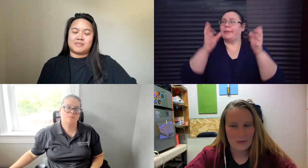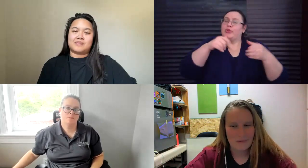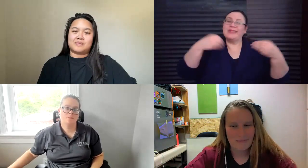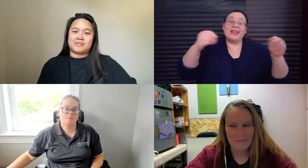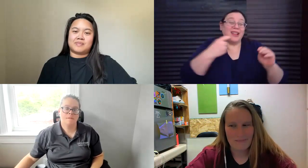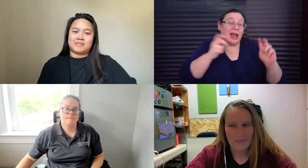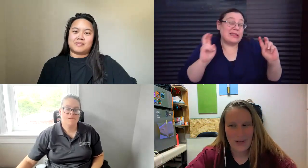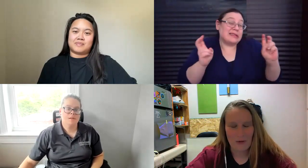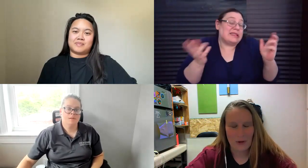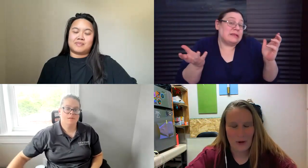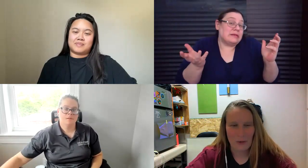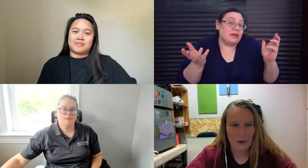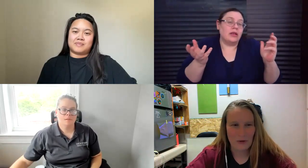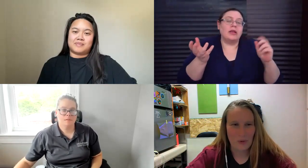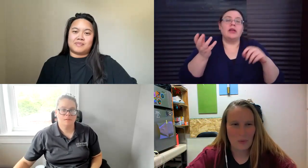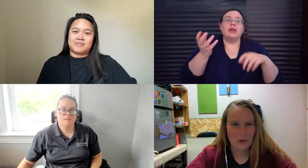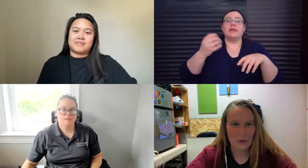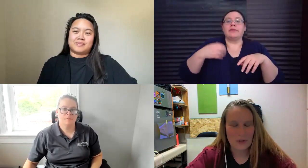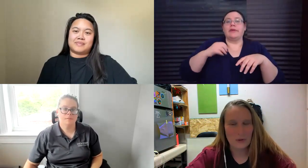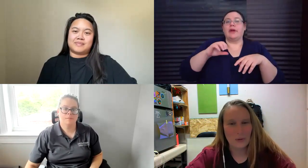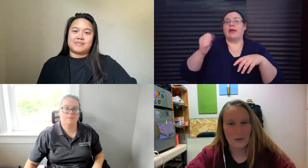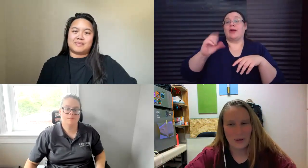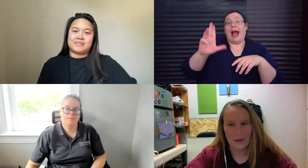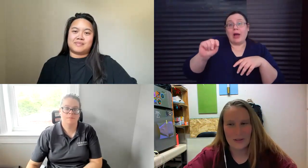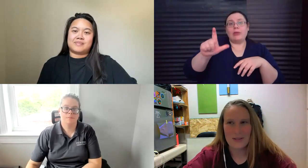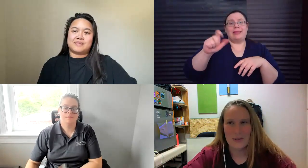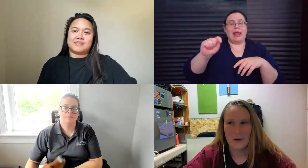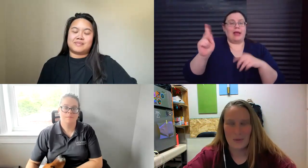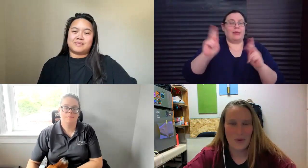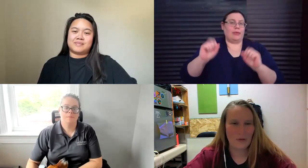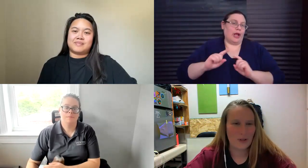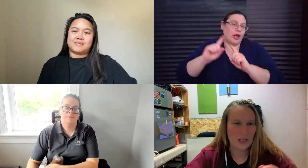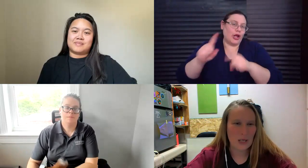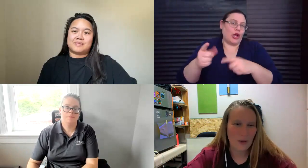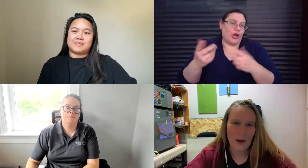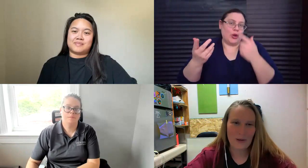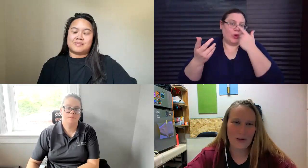to have another outlet for people to go to. I'm advertising that.